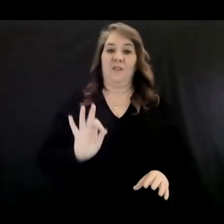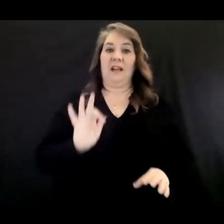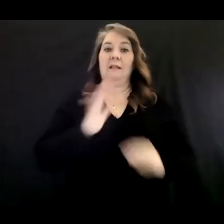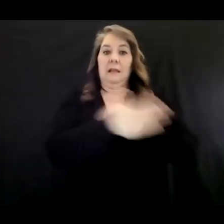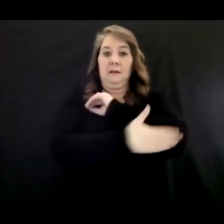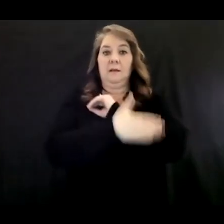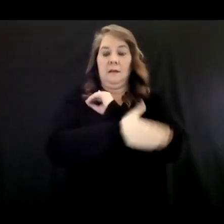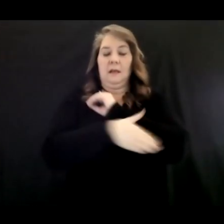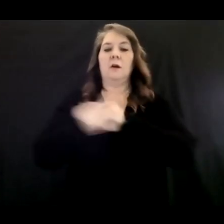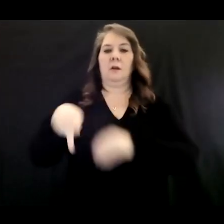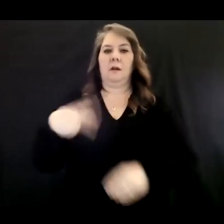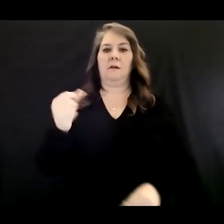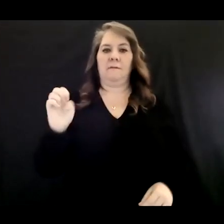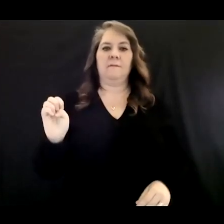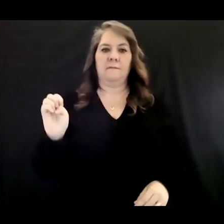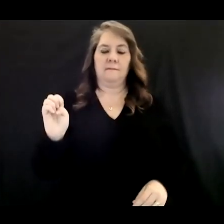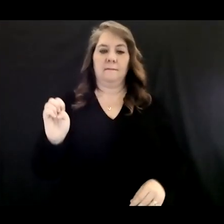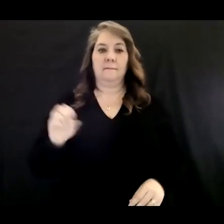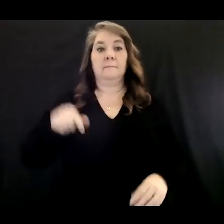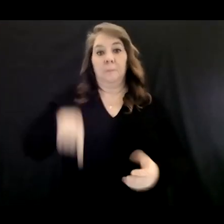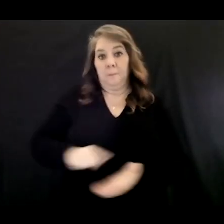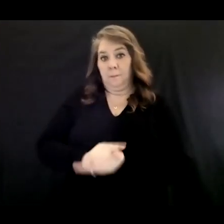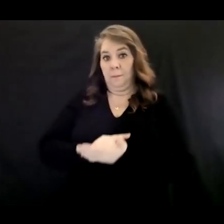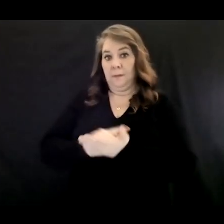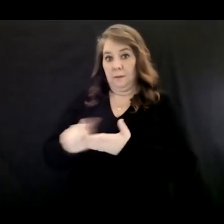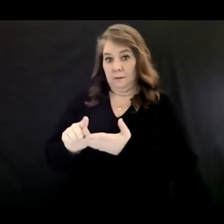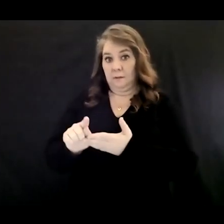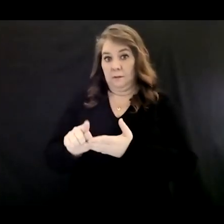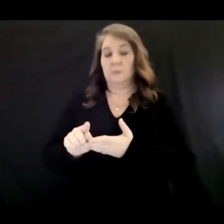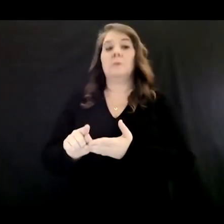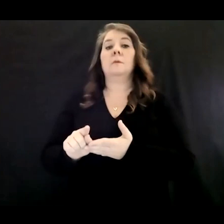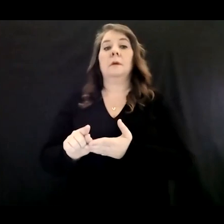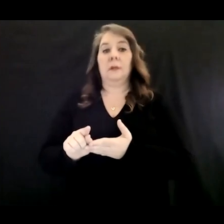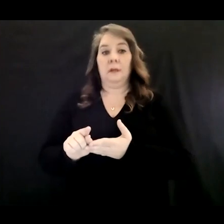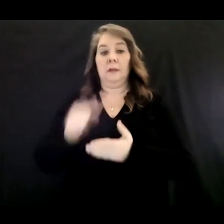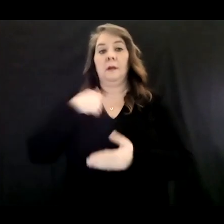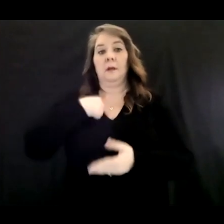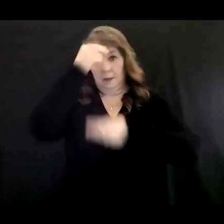This week as well, I released additional recommendations for